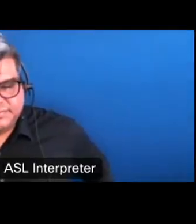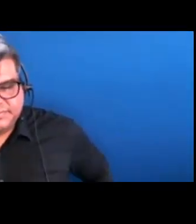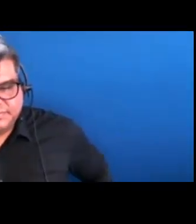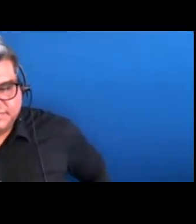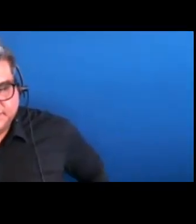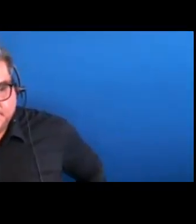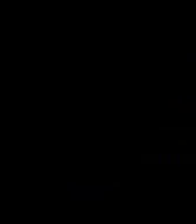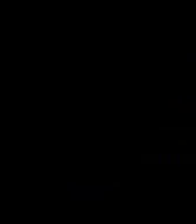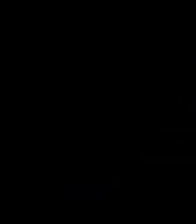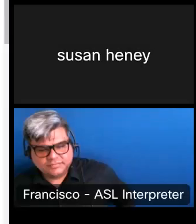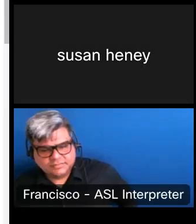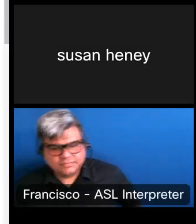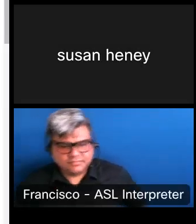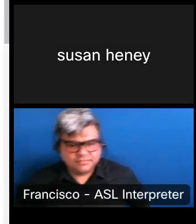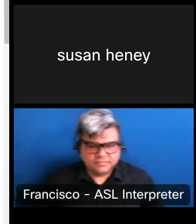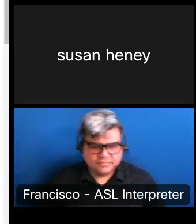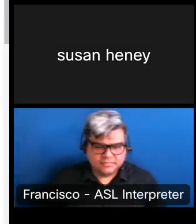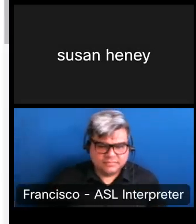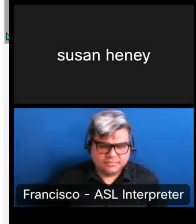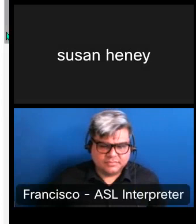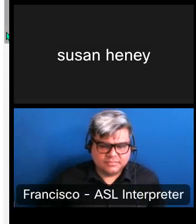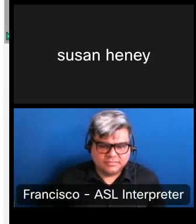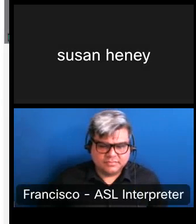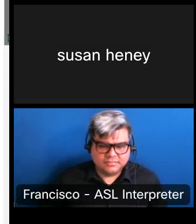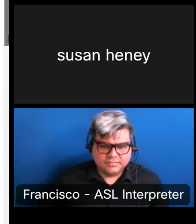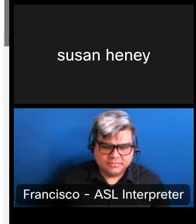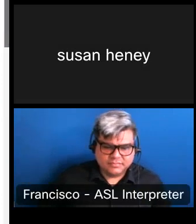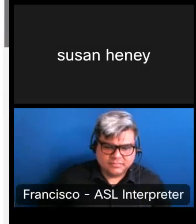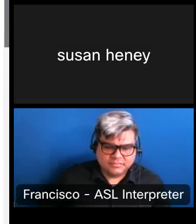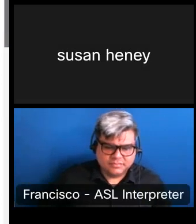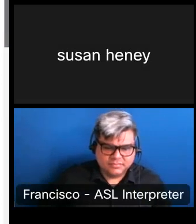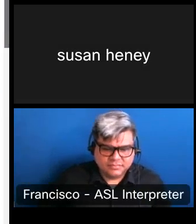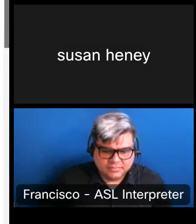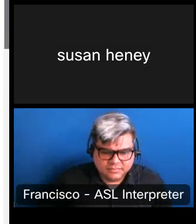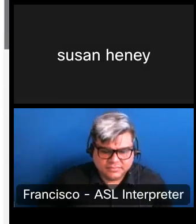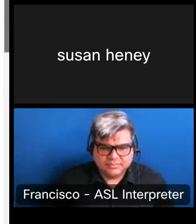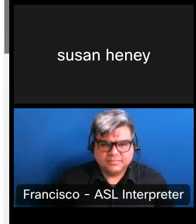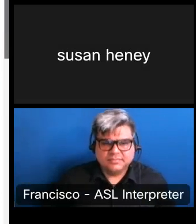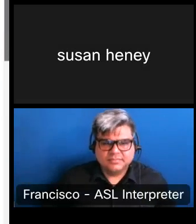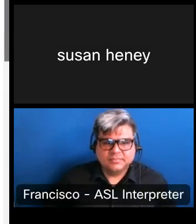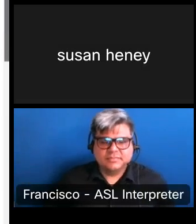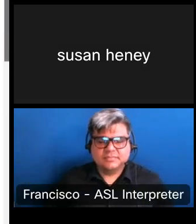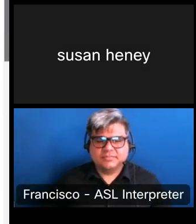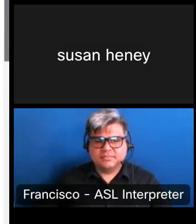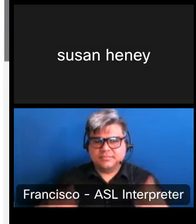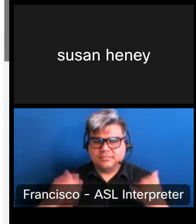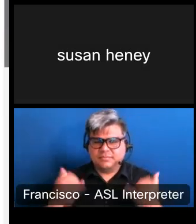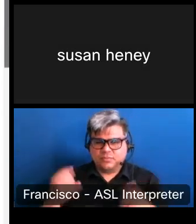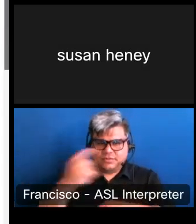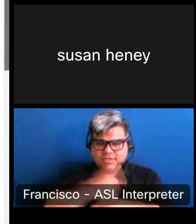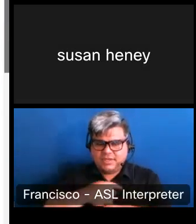All righty. Now although we are focusing on how to find race data, I'd like to highlight for a